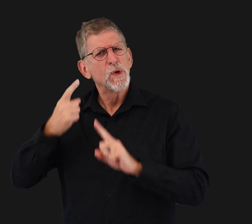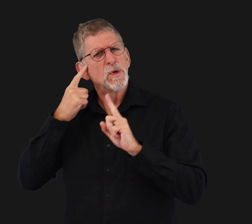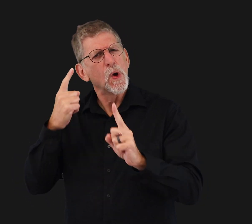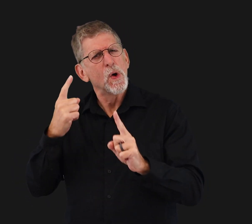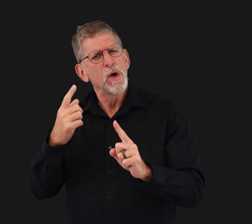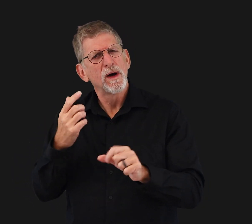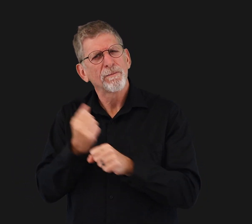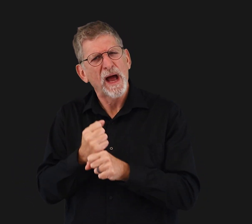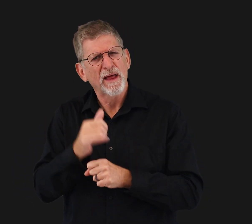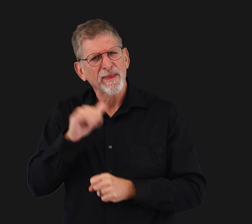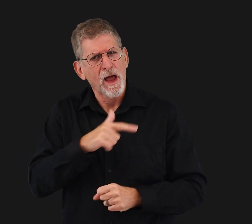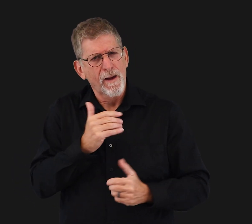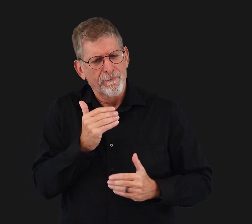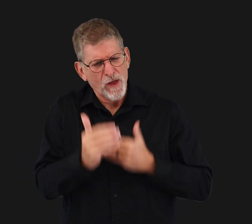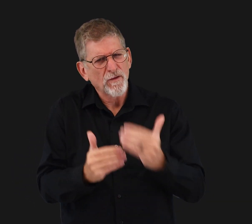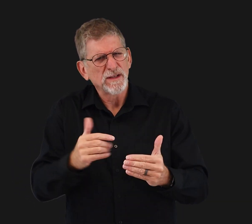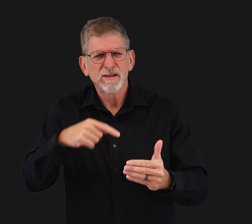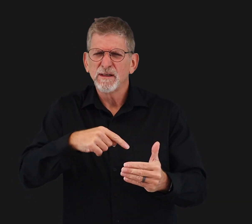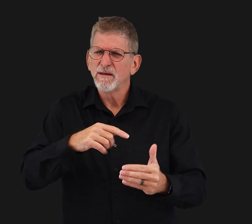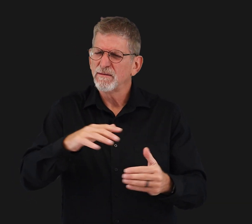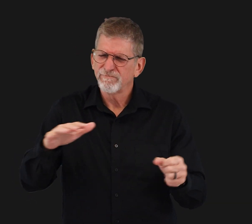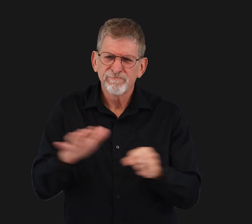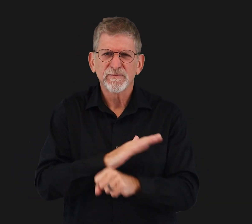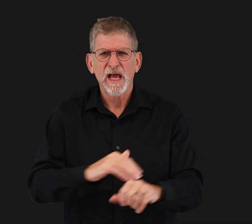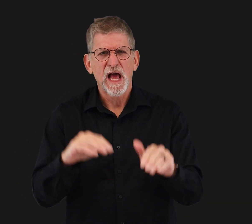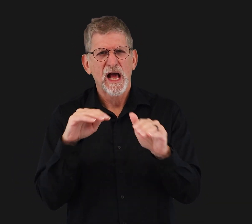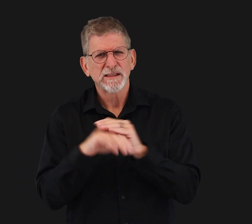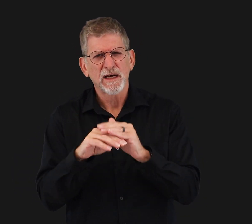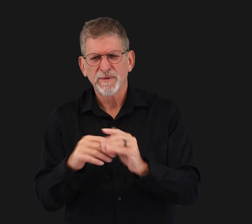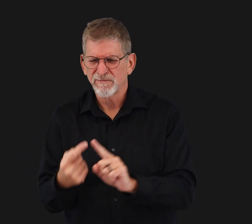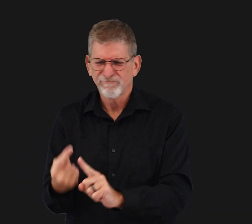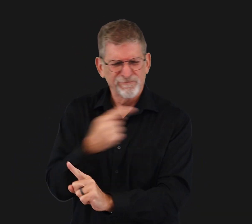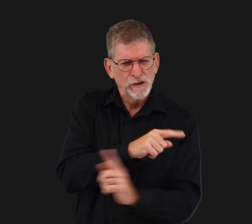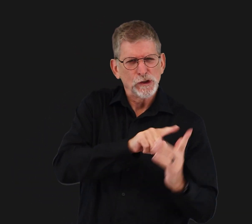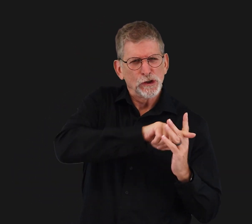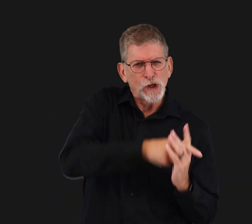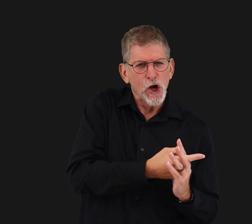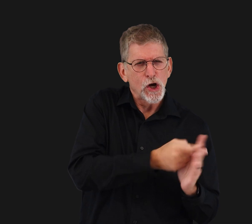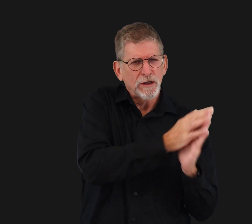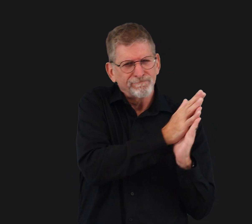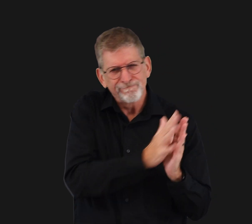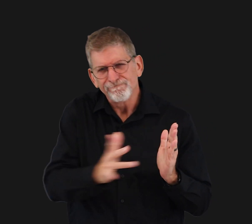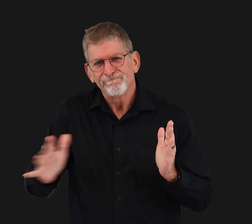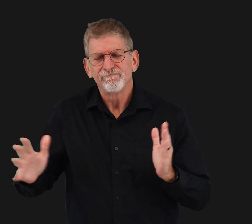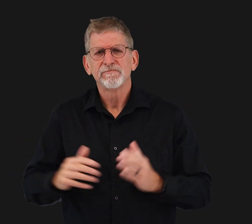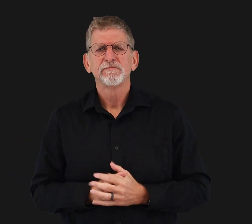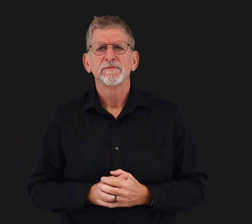Our goal is to make the process accessible from the start.